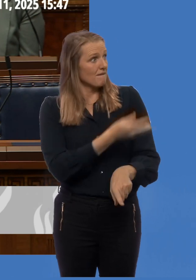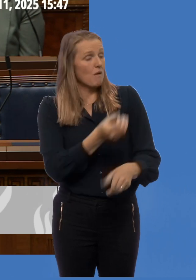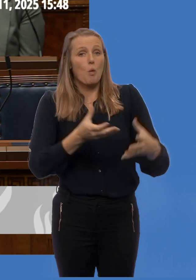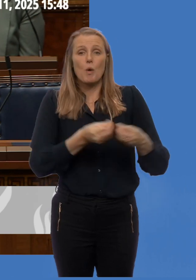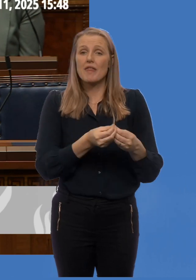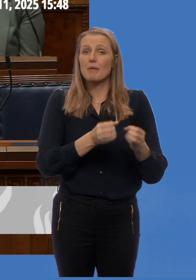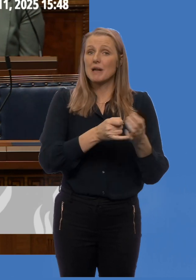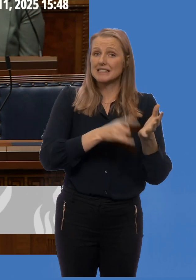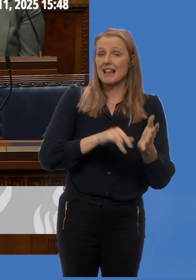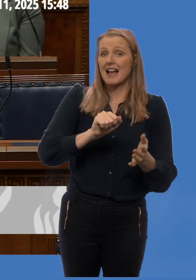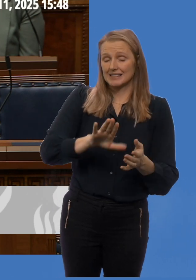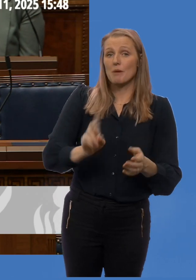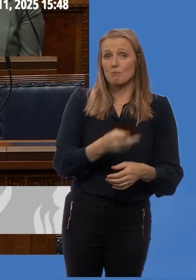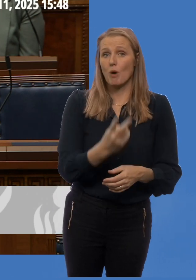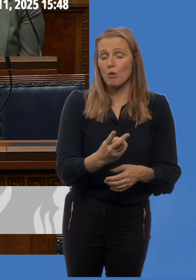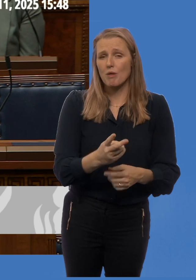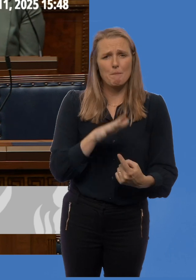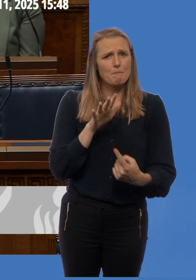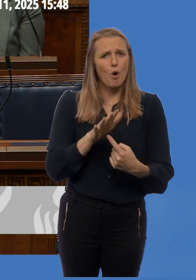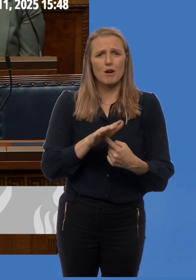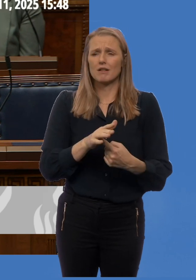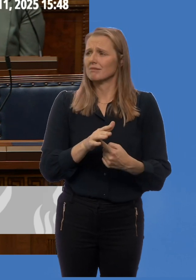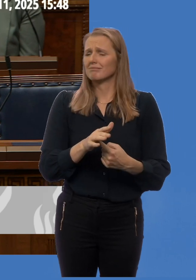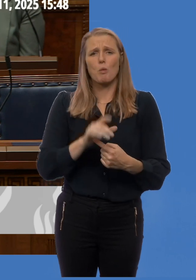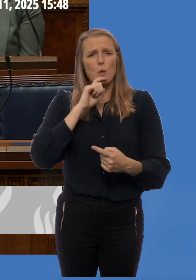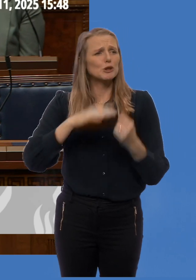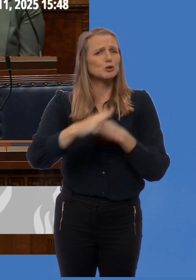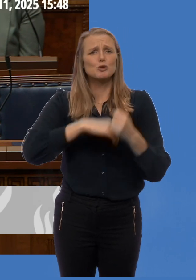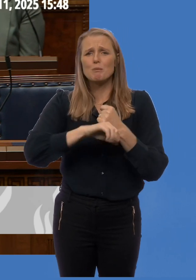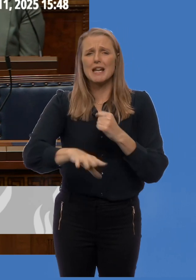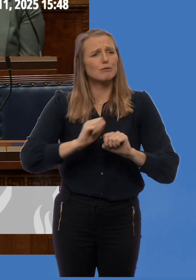be shared on social media. We hope that this will help ensure that